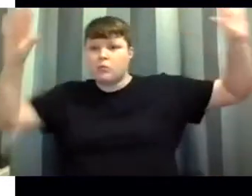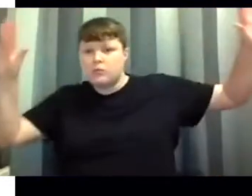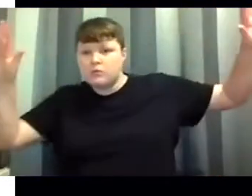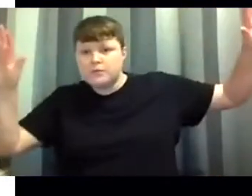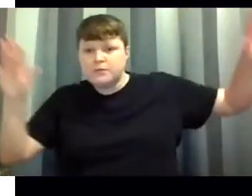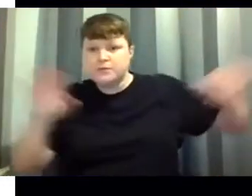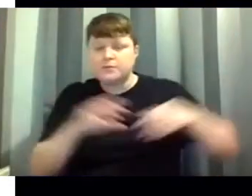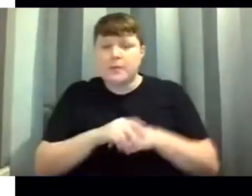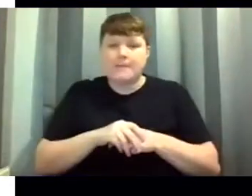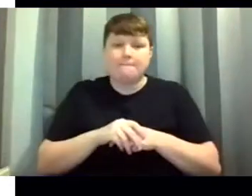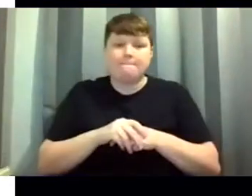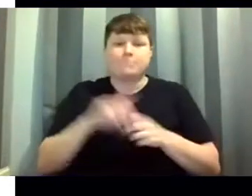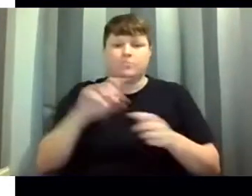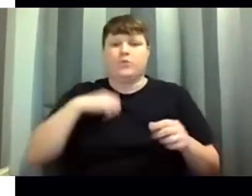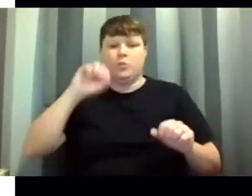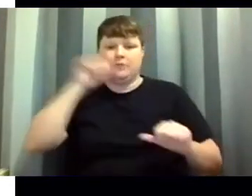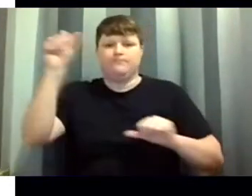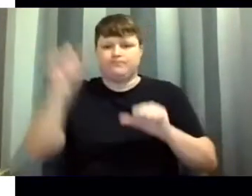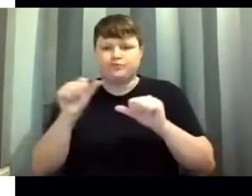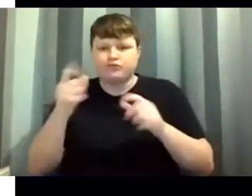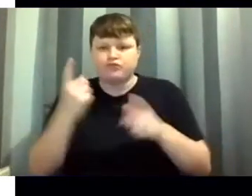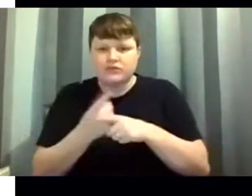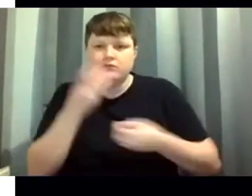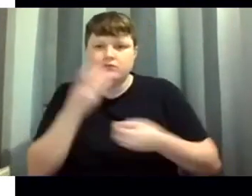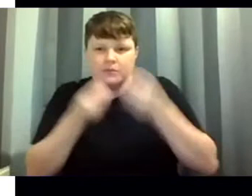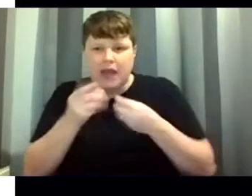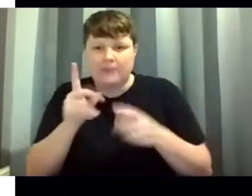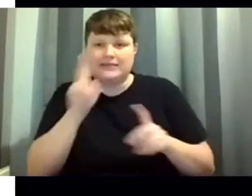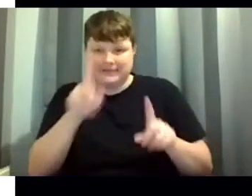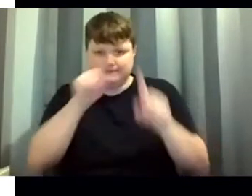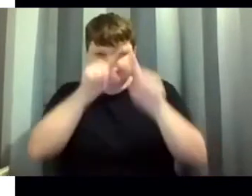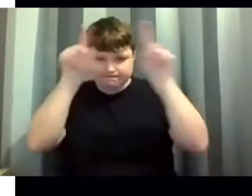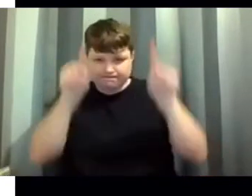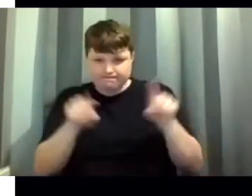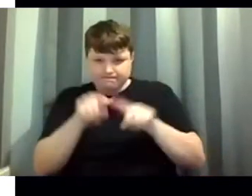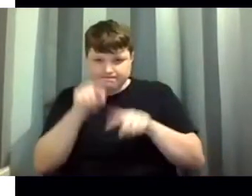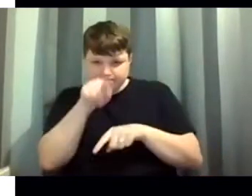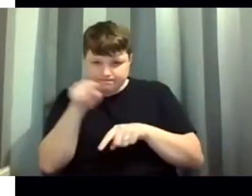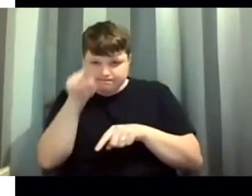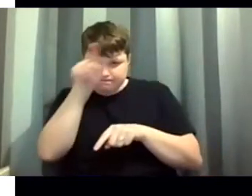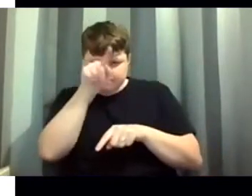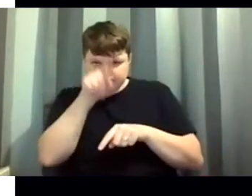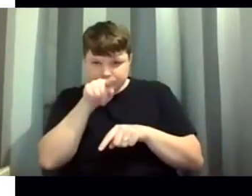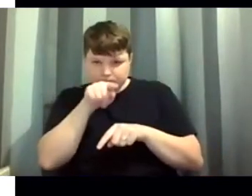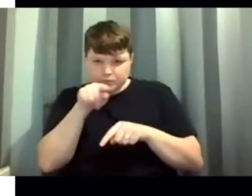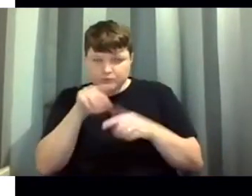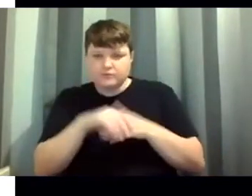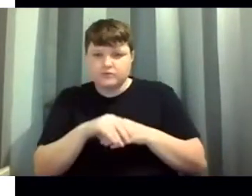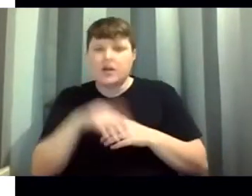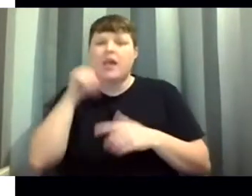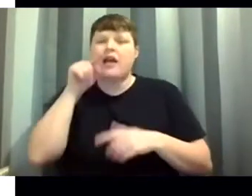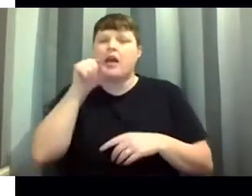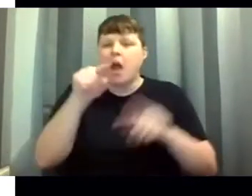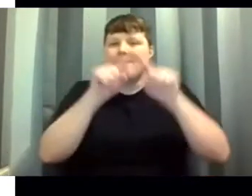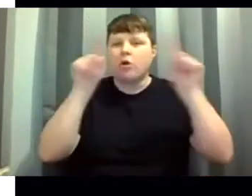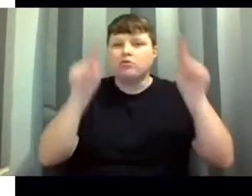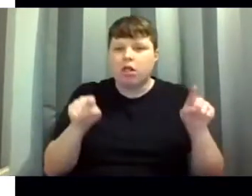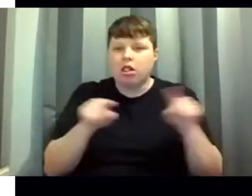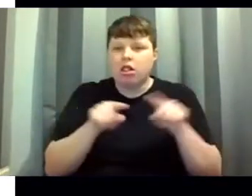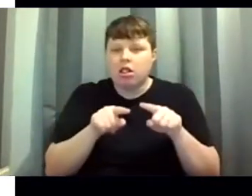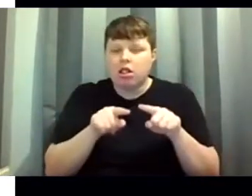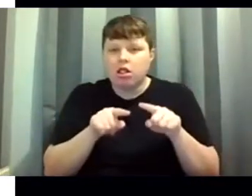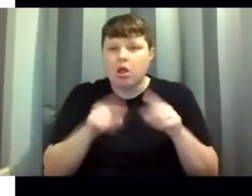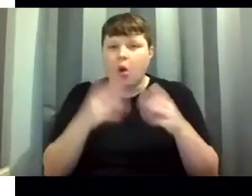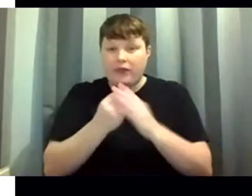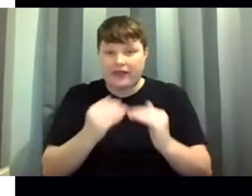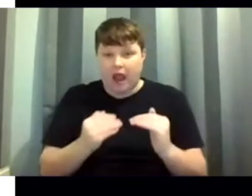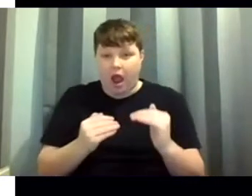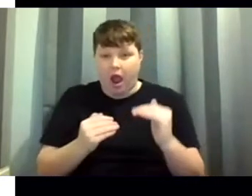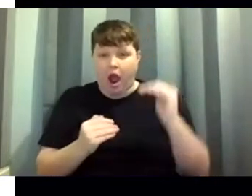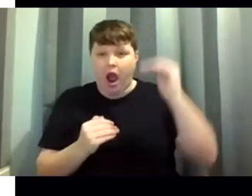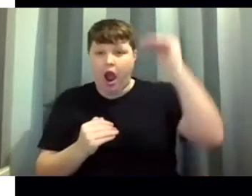very briefly. So, here's one plot. Here is the model bias, with height, of every